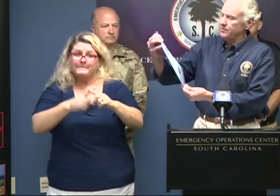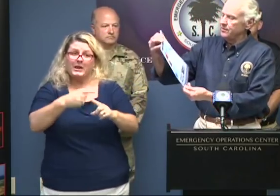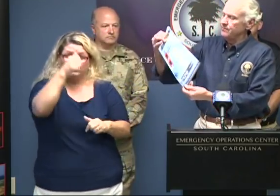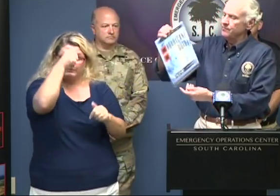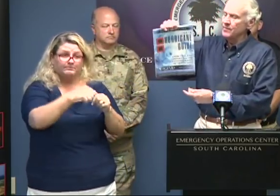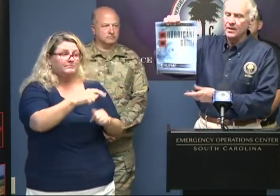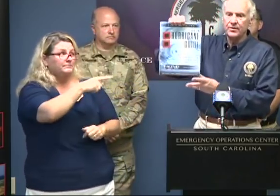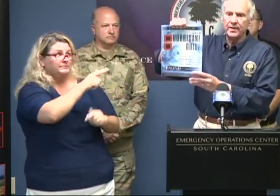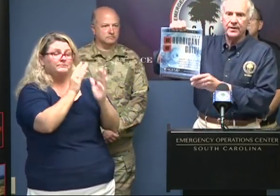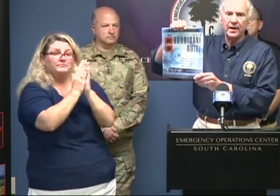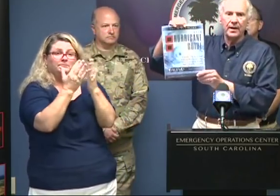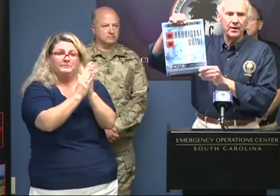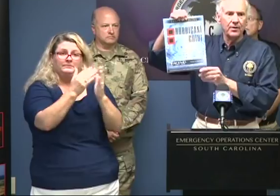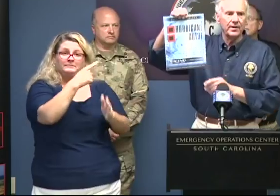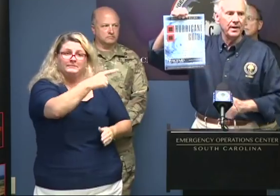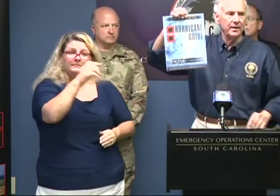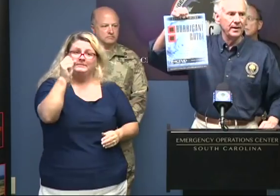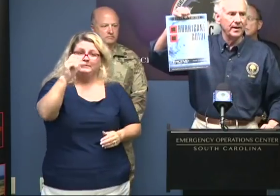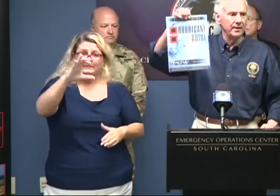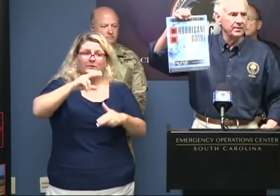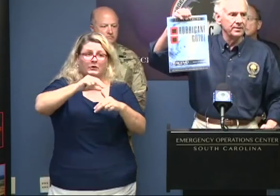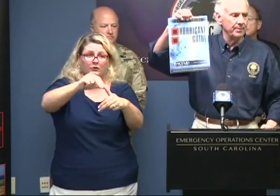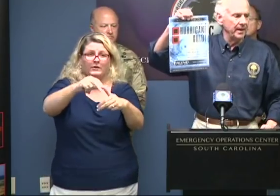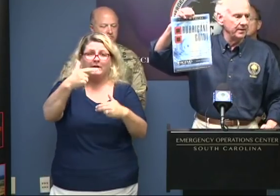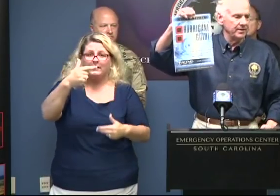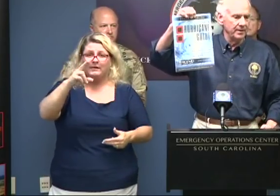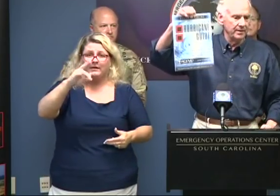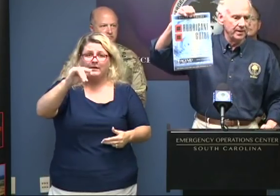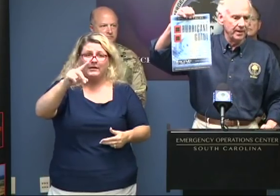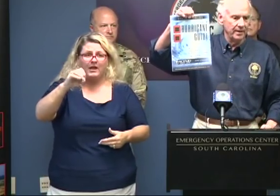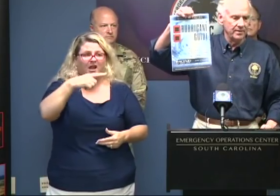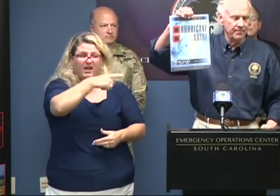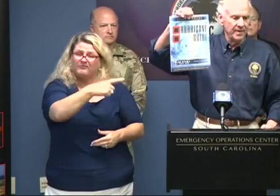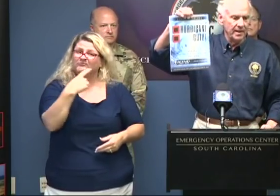to the South Carolina hurricane guide. This is about as good as it gets.